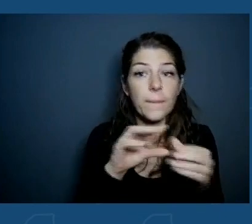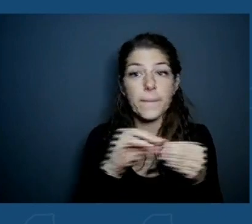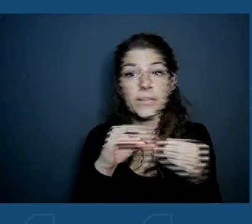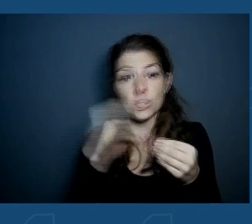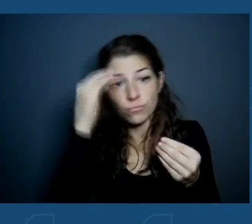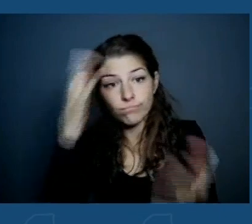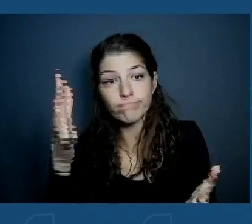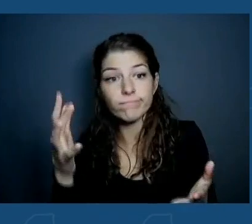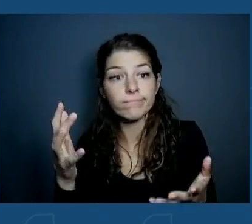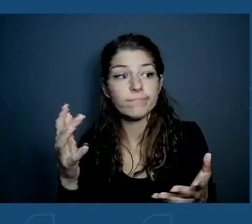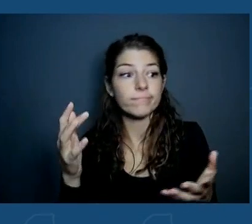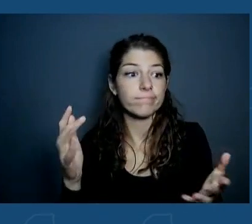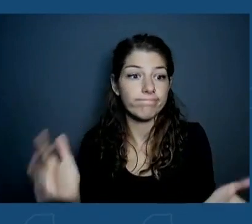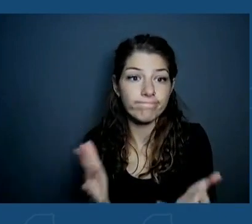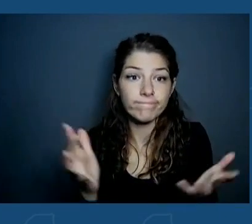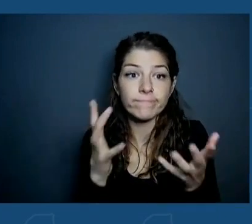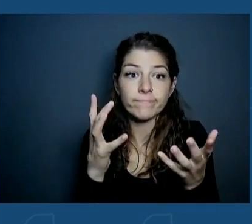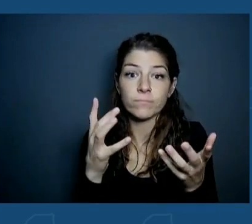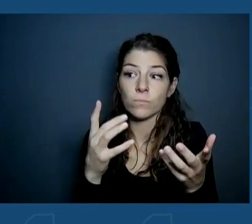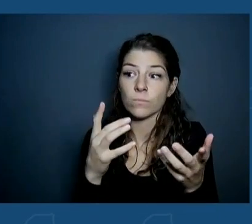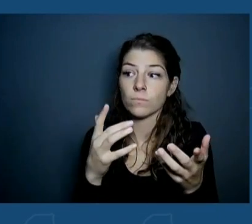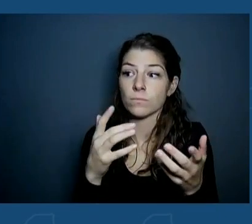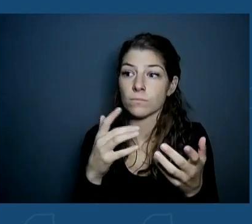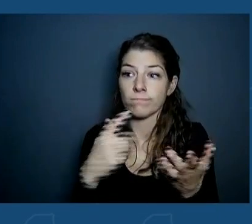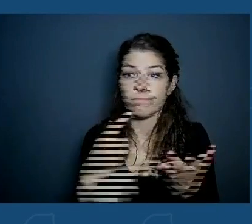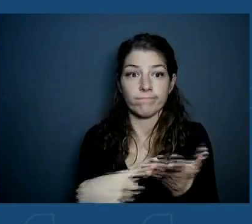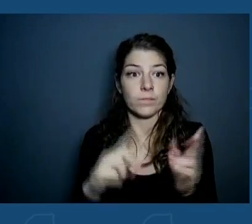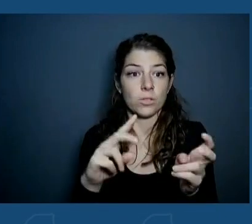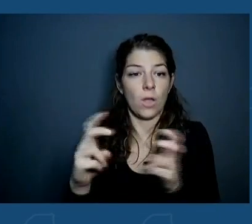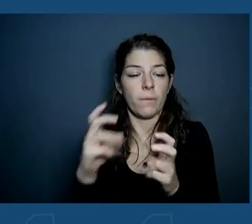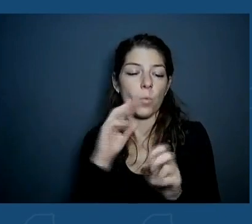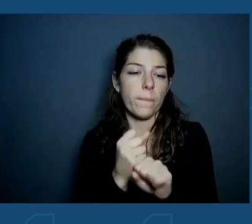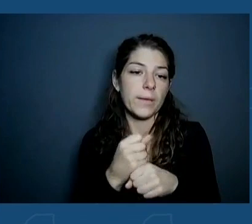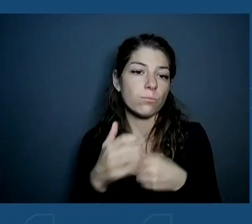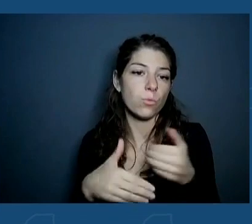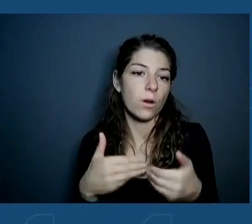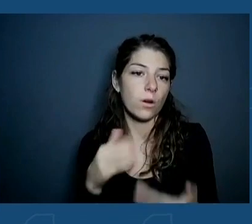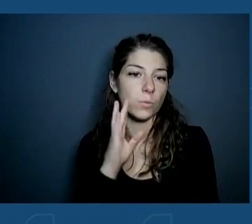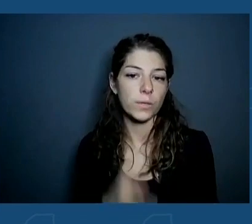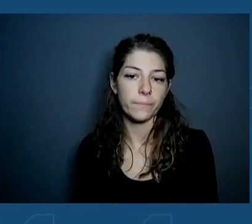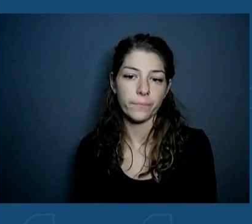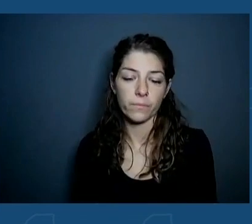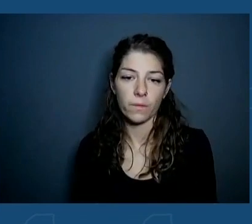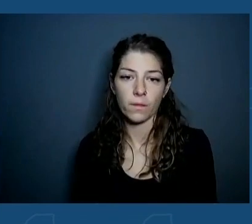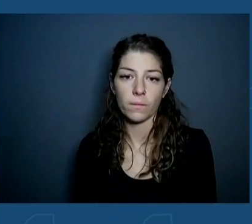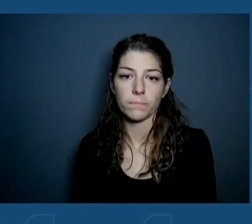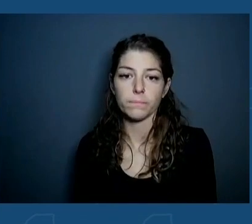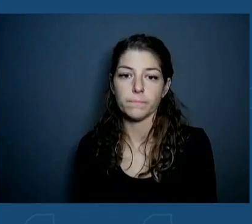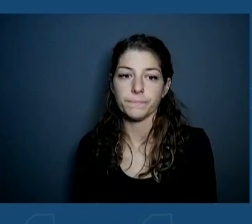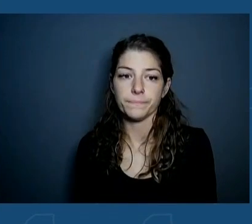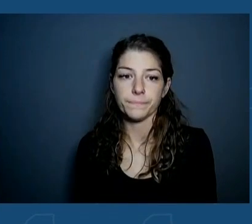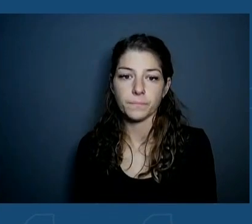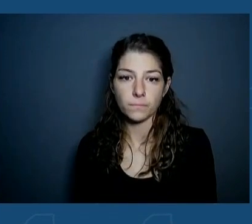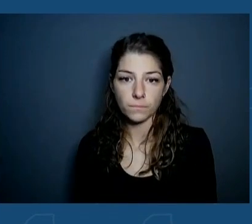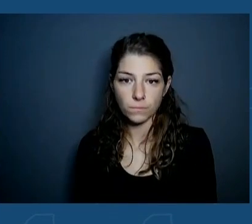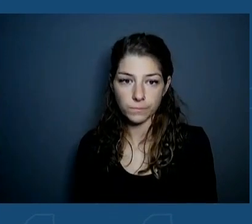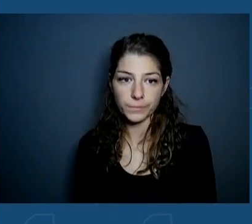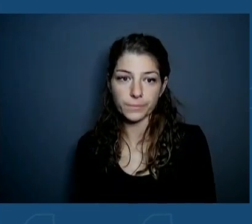RECOVERING FOR DAYS. IT IS A CHALLENGE. I BELIEVE WITH THE HELP OF THE MEDIA, TALK ABOUT THE IMPORTANCE OF THIS AND GETTING